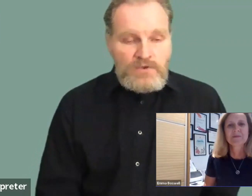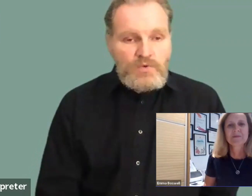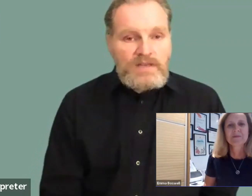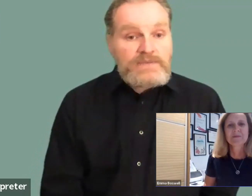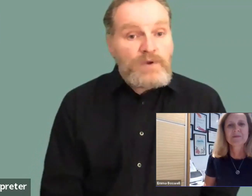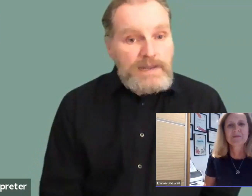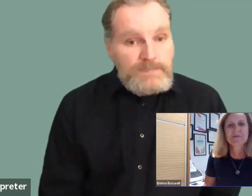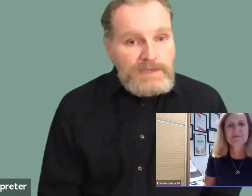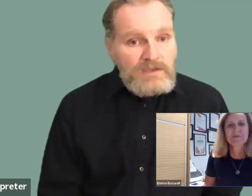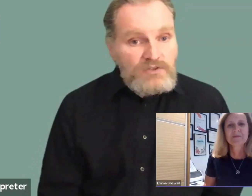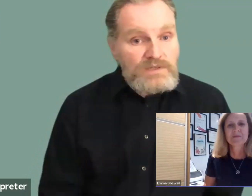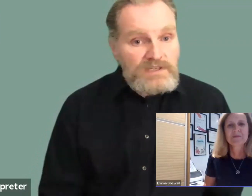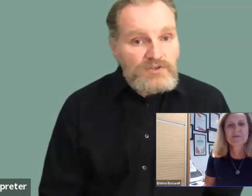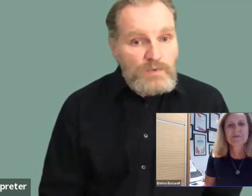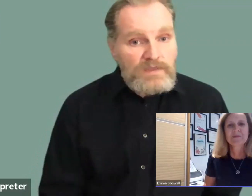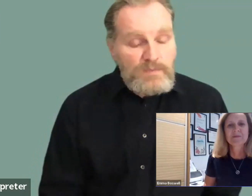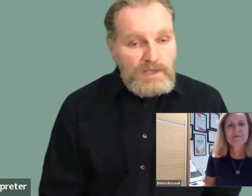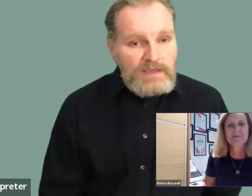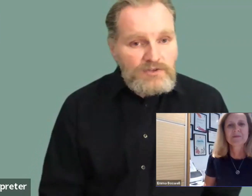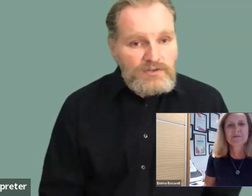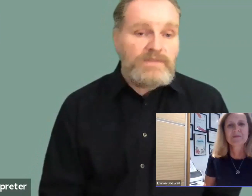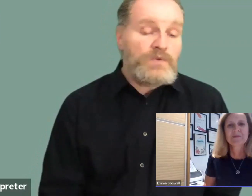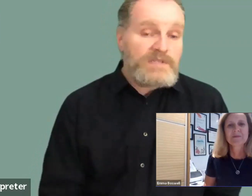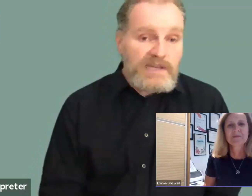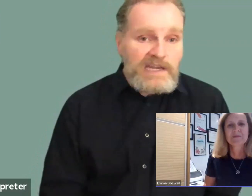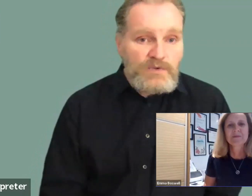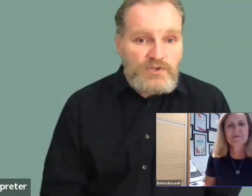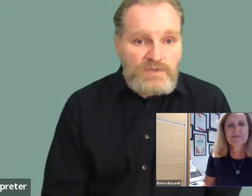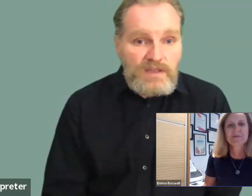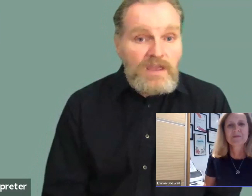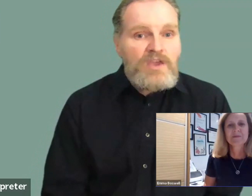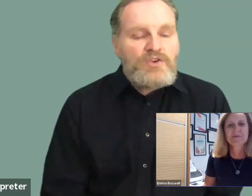you can ask for a lip speaker to assist you with communication. If you're a sign language user,